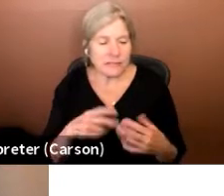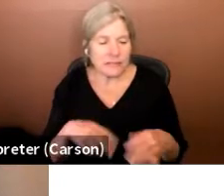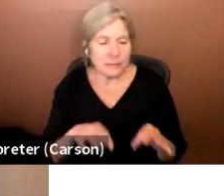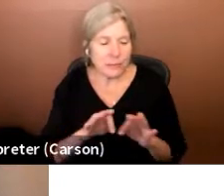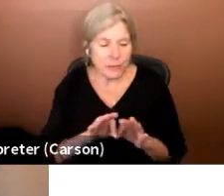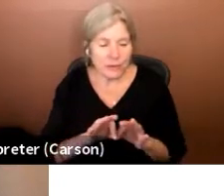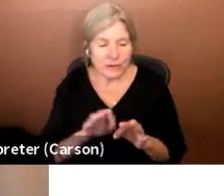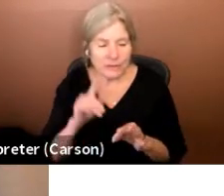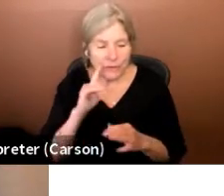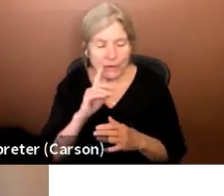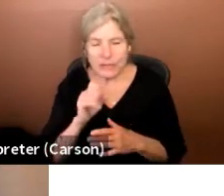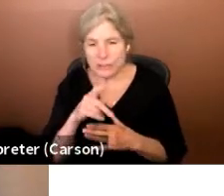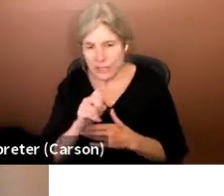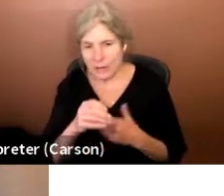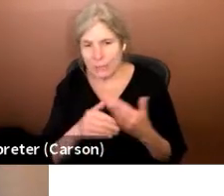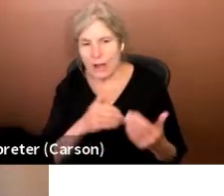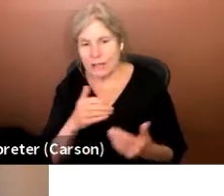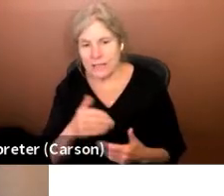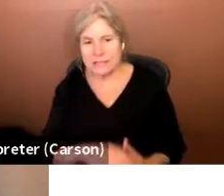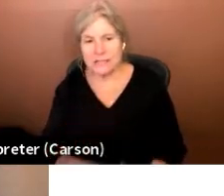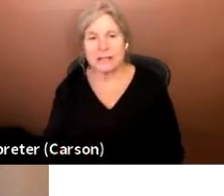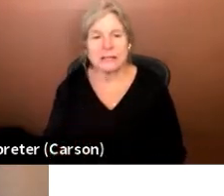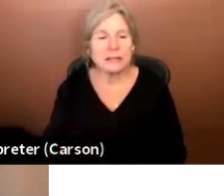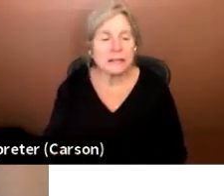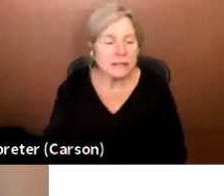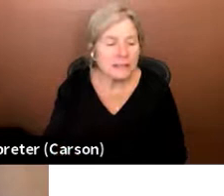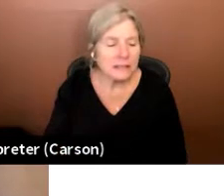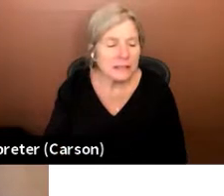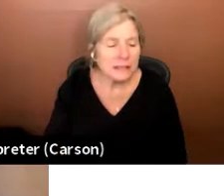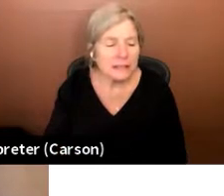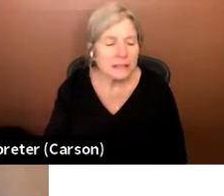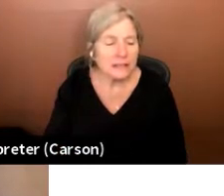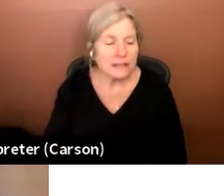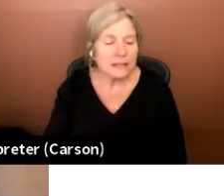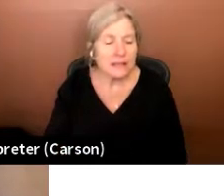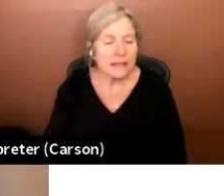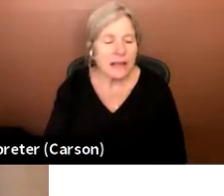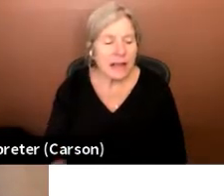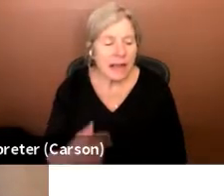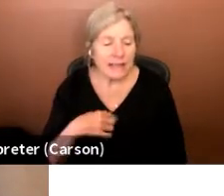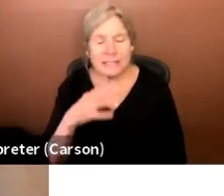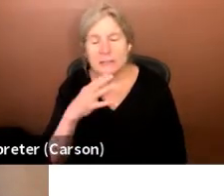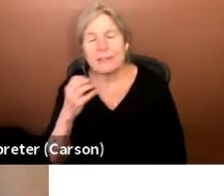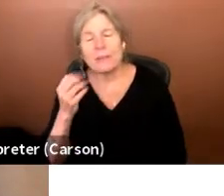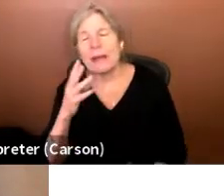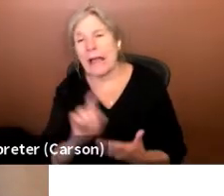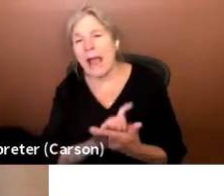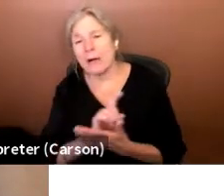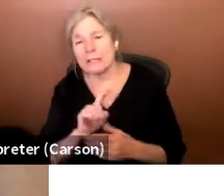. I can speak for hours about this. It 's a very interesting to see which shapes